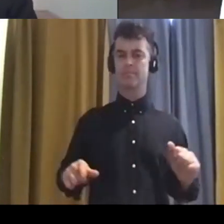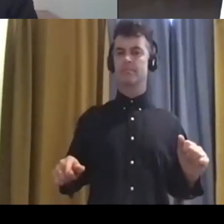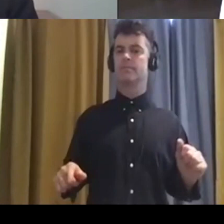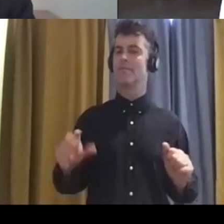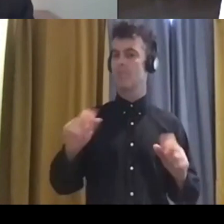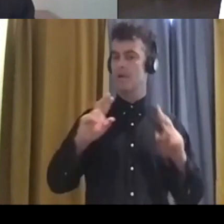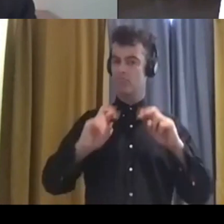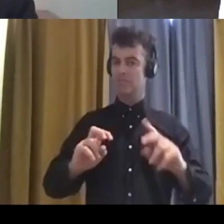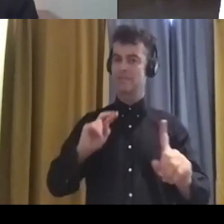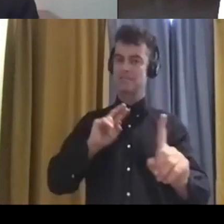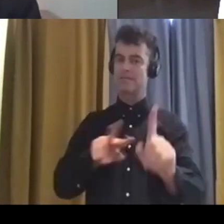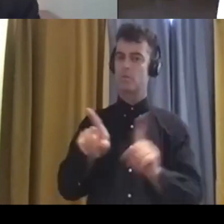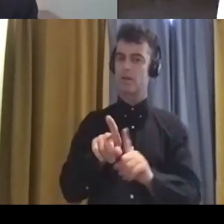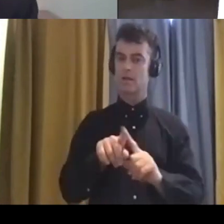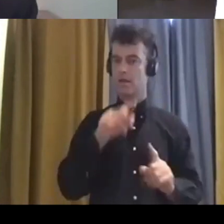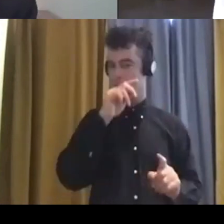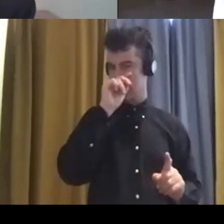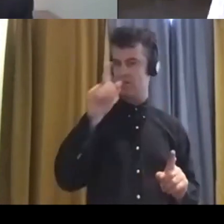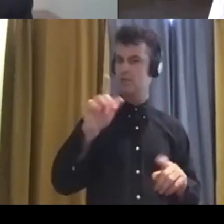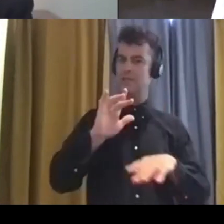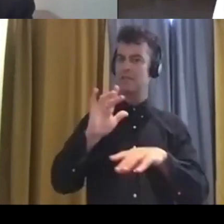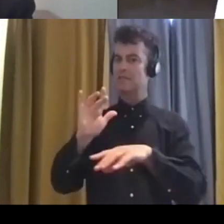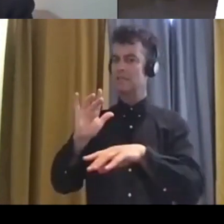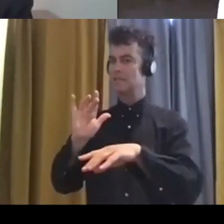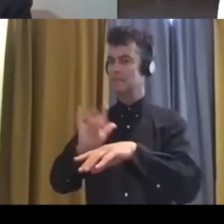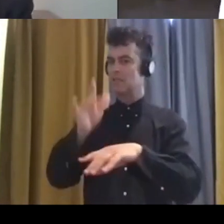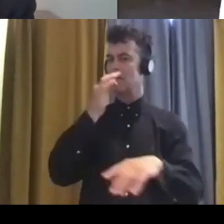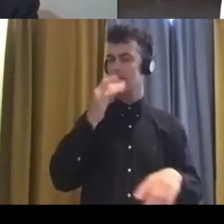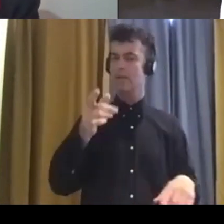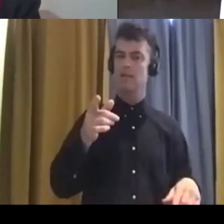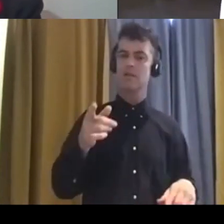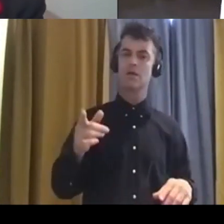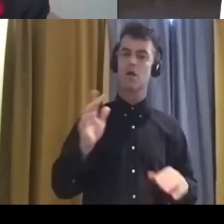perspective as well I think you've touched on it there a little bit in terms of the demand